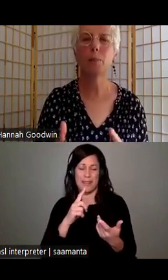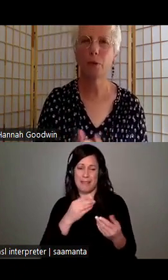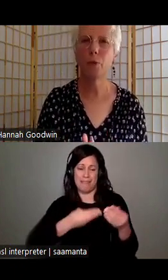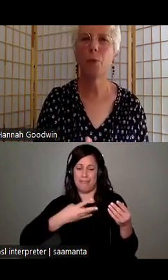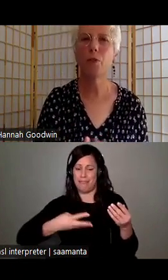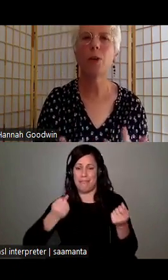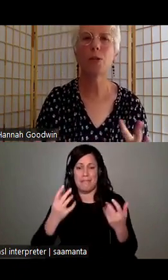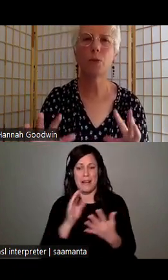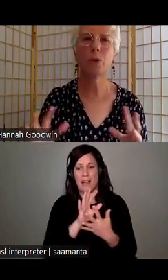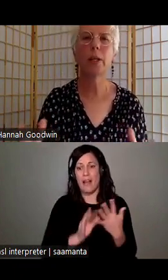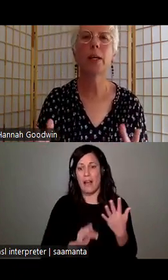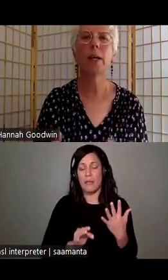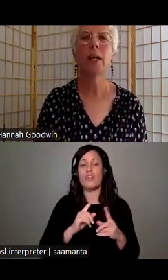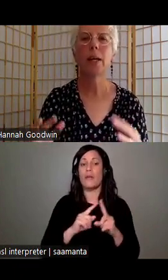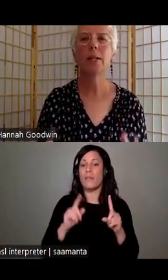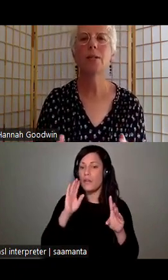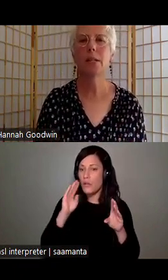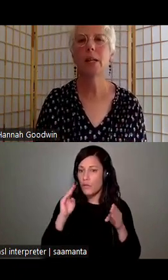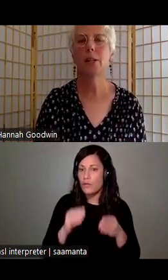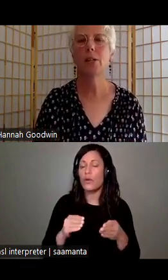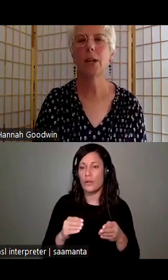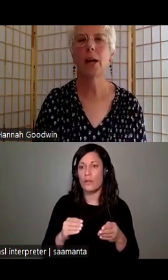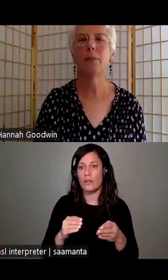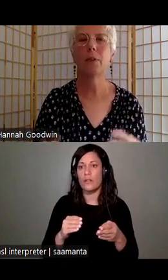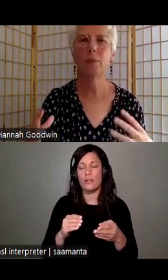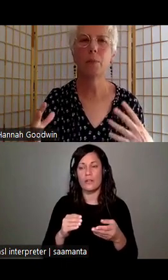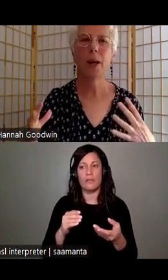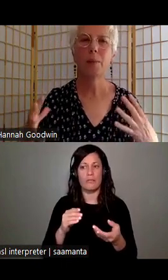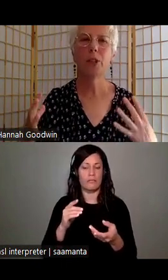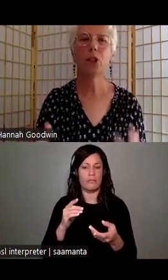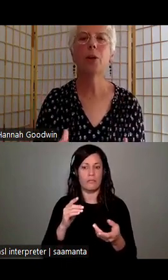but the focus really is intended to have the majority